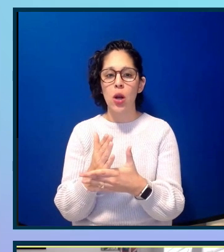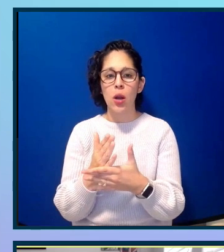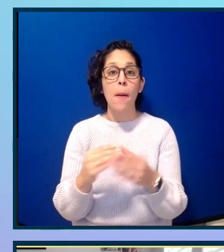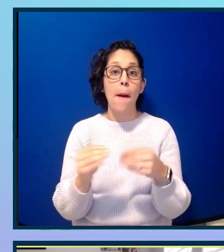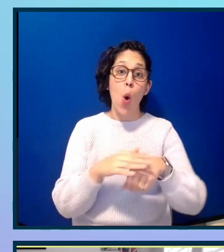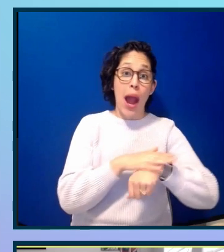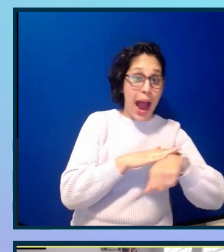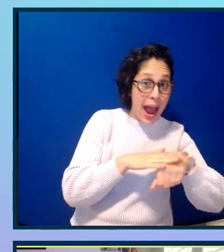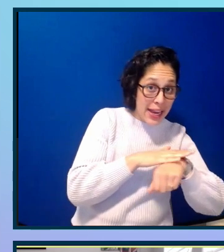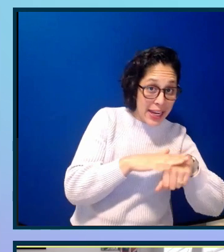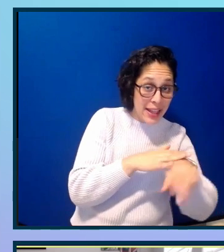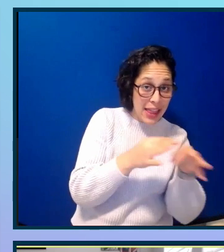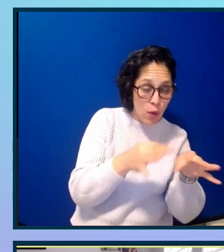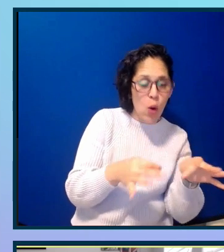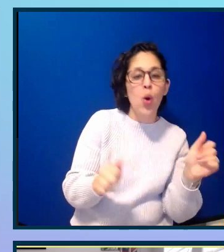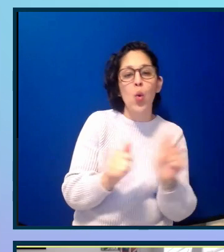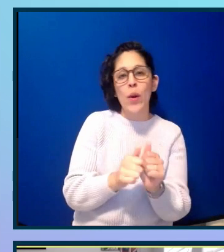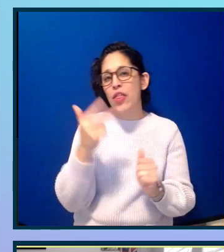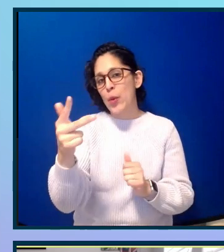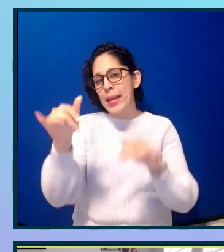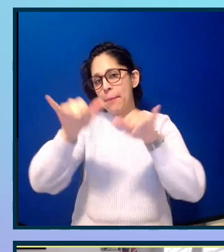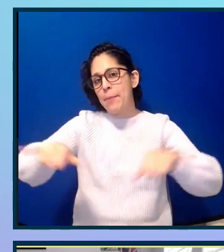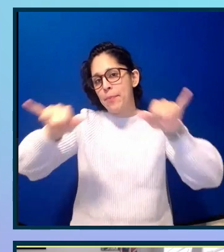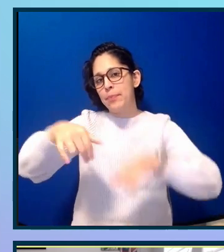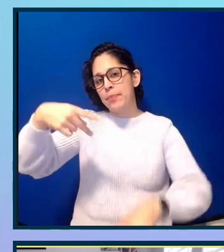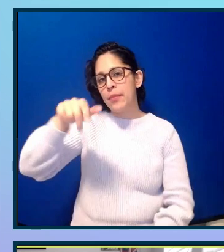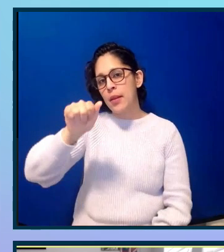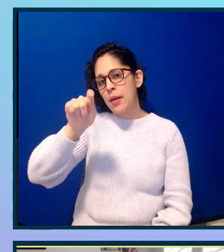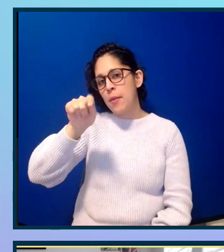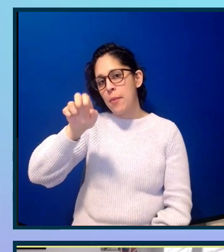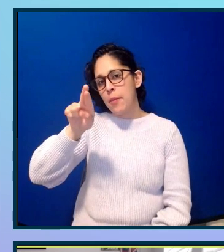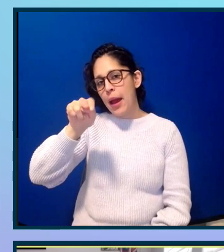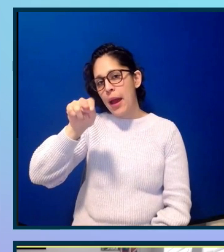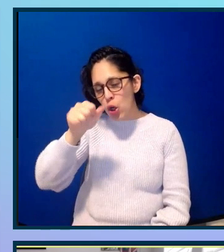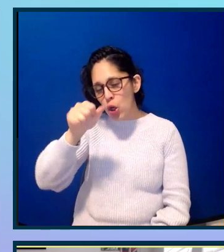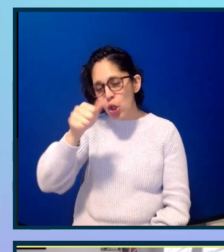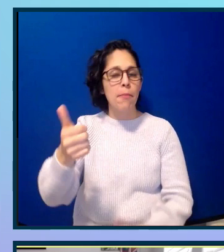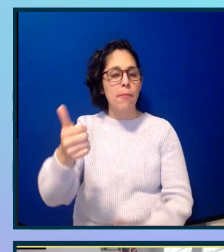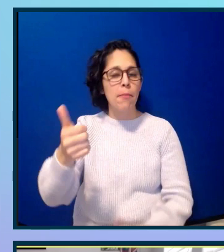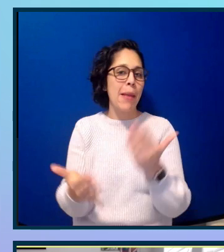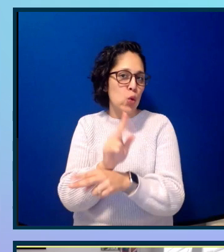along with three patterns that you may use to help support those objectives.